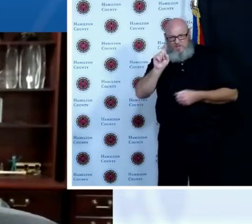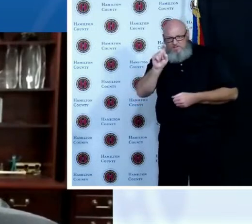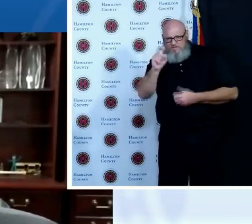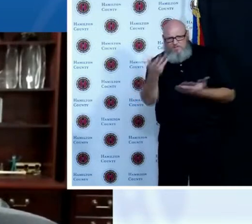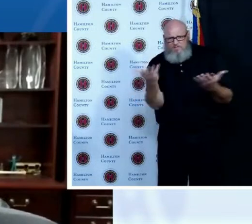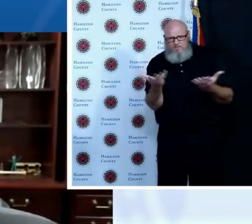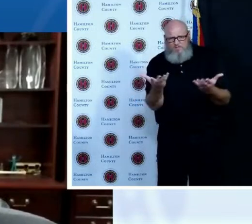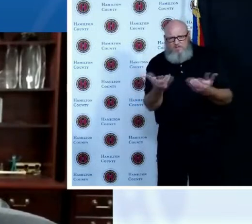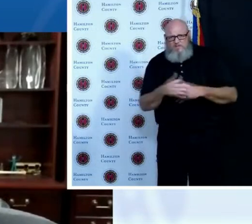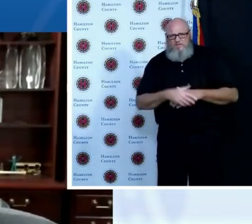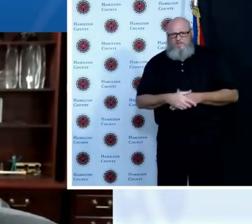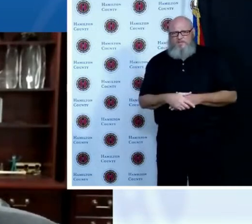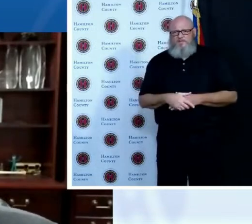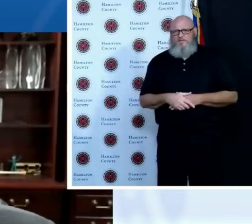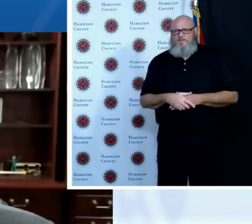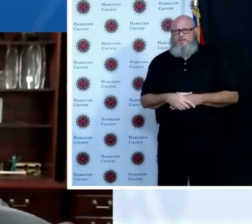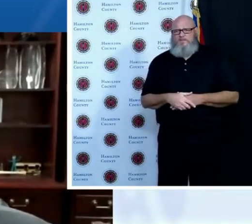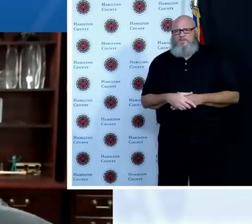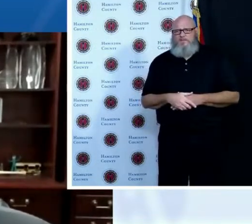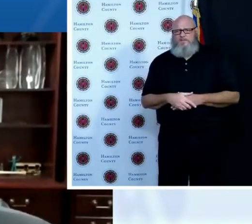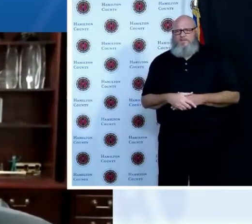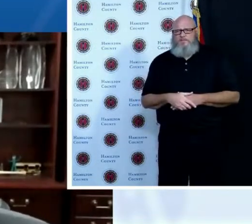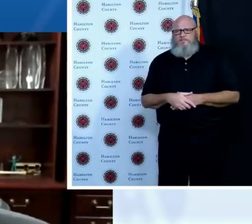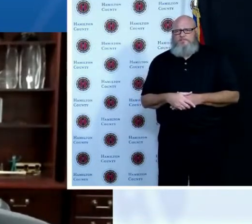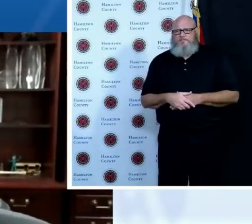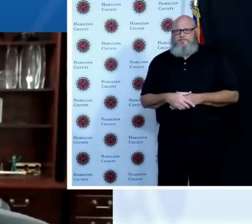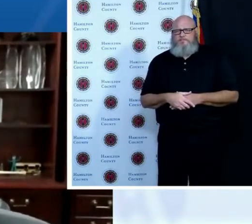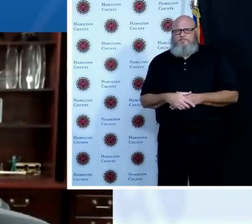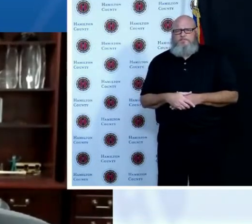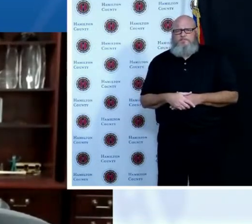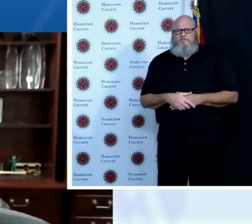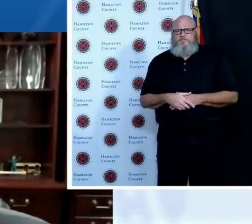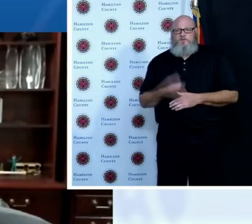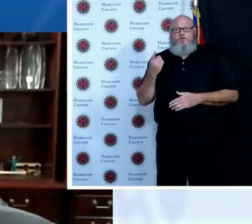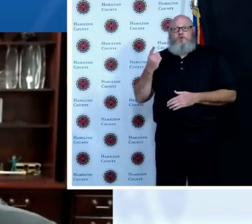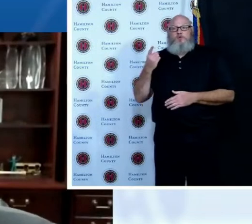right first and foremost is the people who are within our health system now most of our